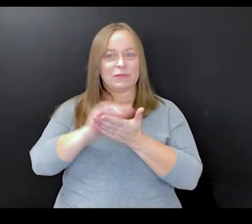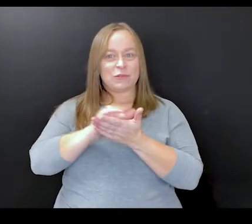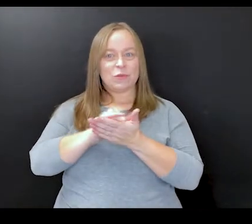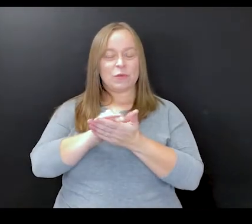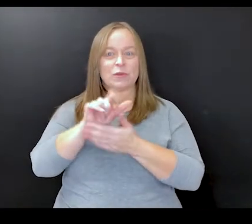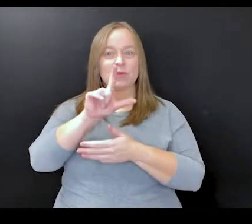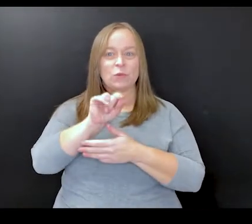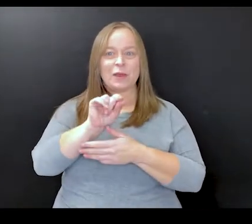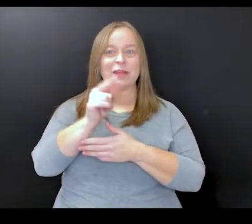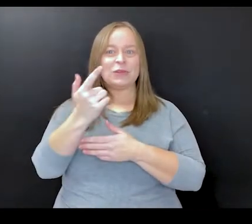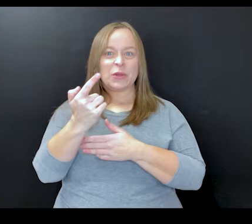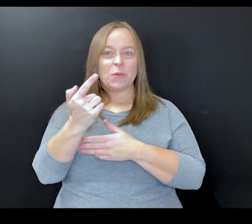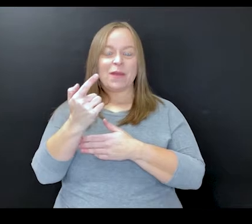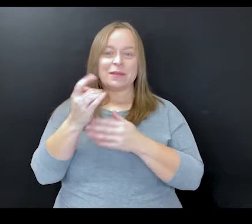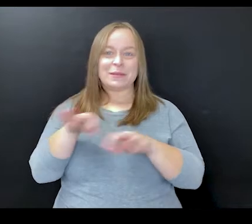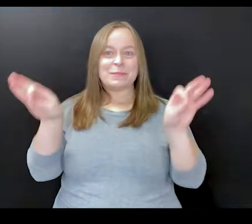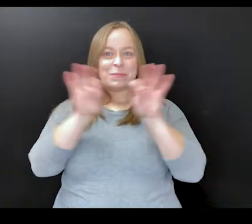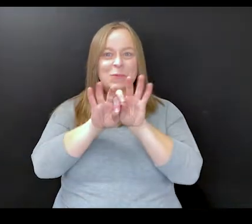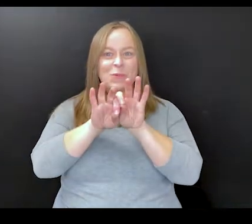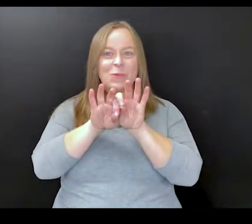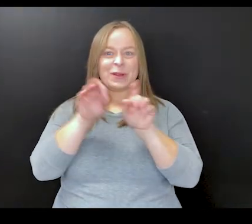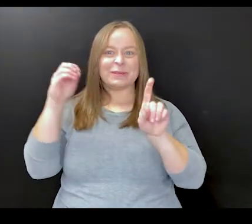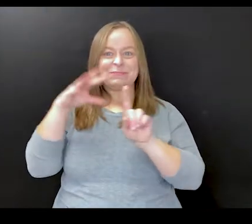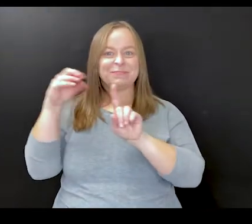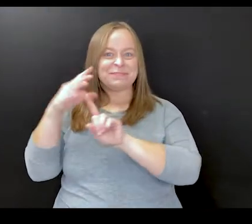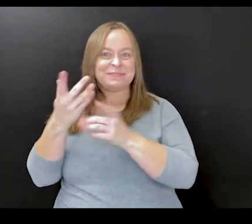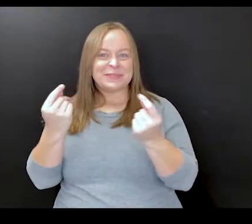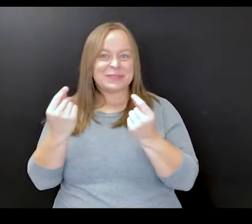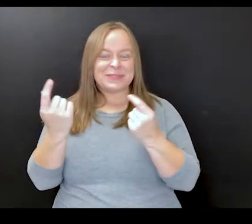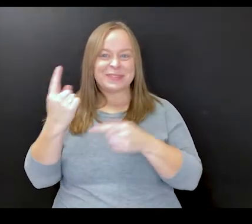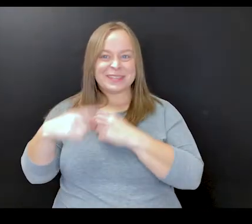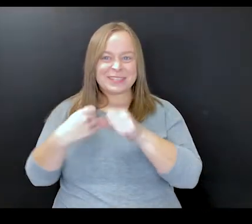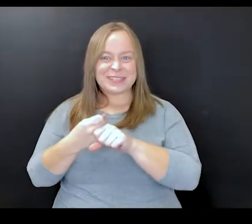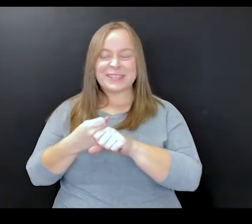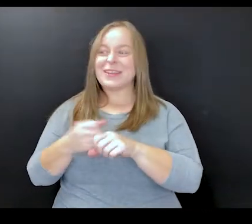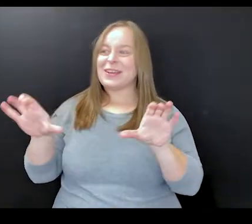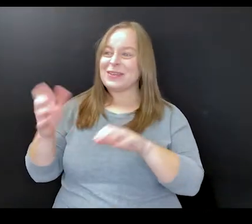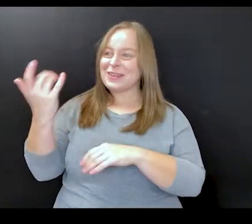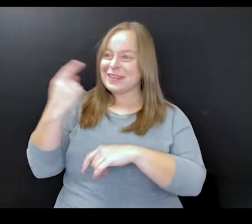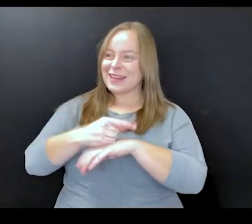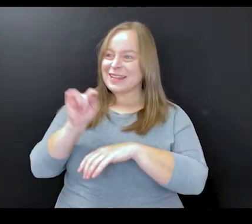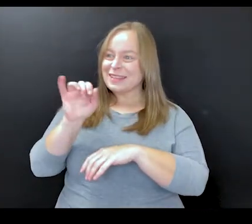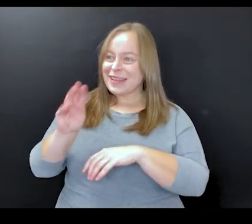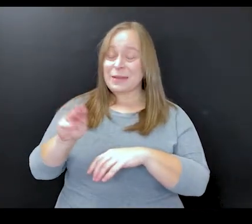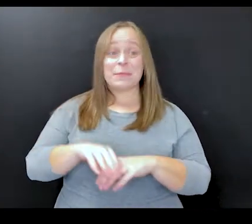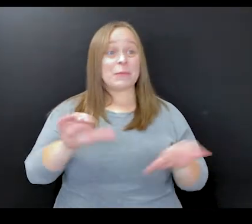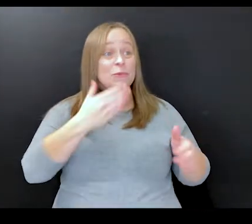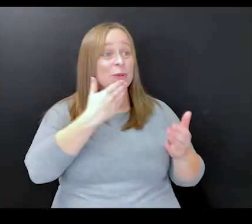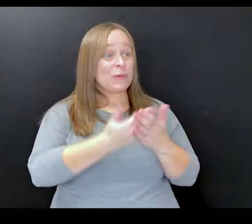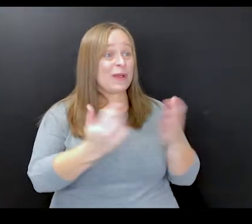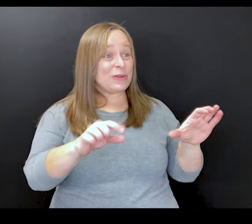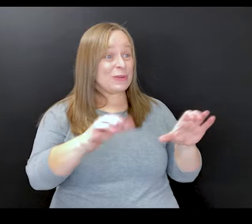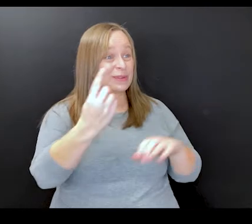New York's 2021 highlights. Hi, Tim. How are you doing today? [Tim] I'm doing really well, Katrin. How are you?